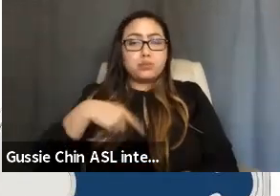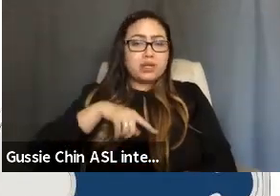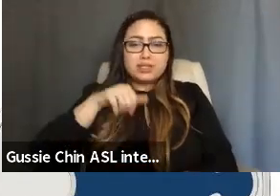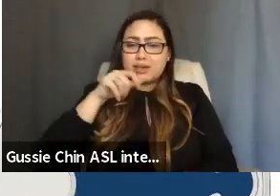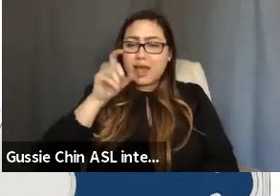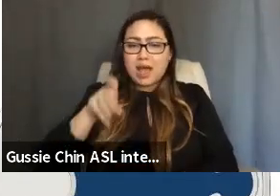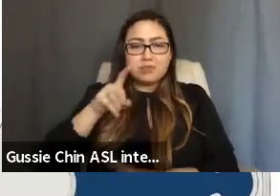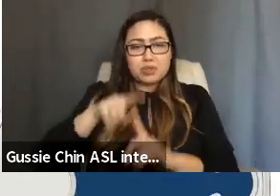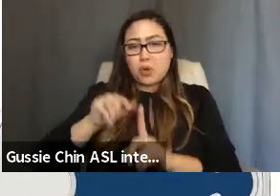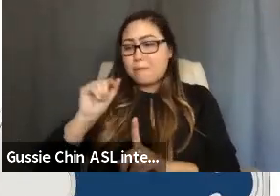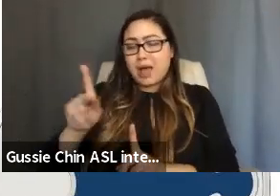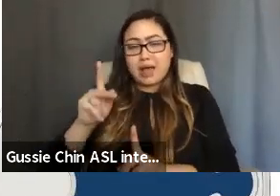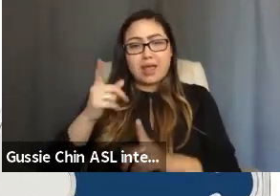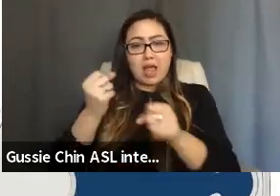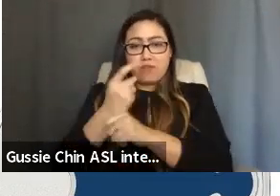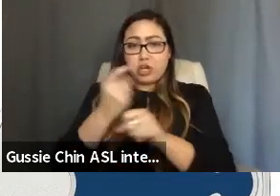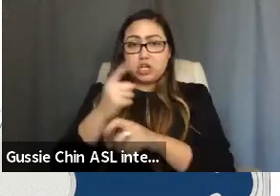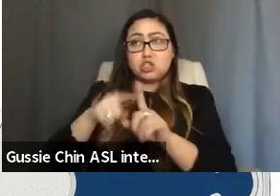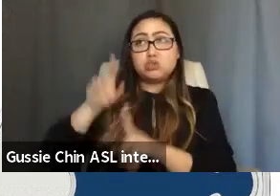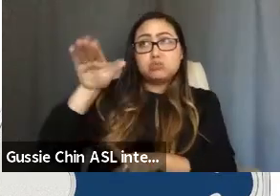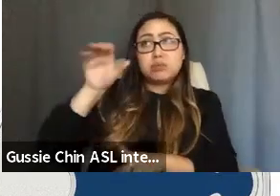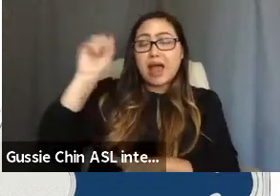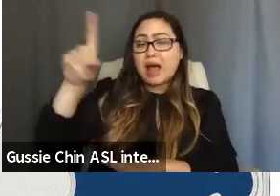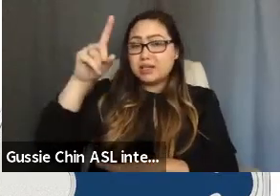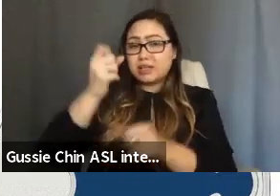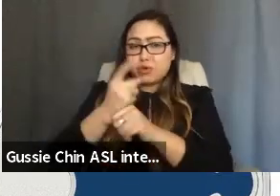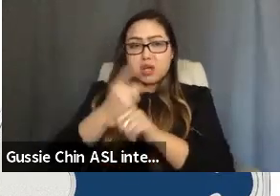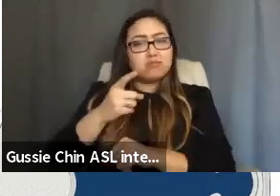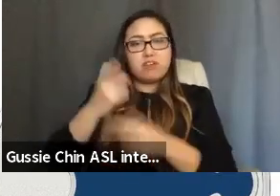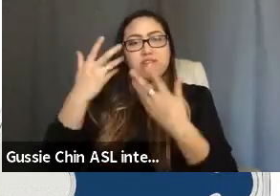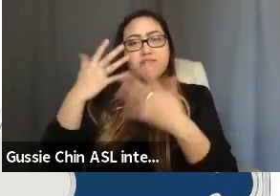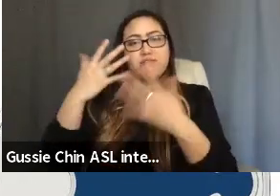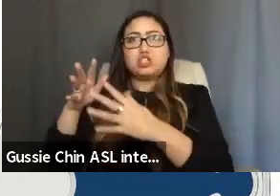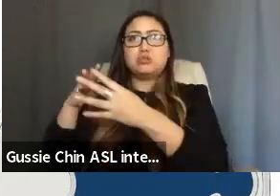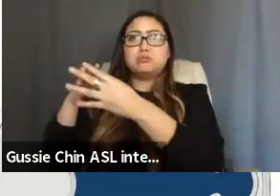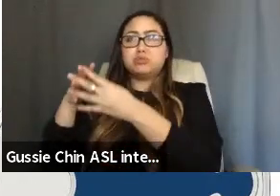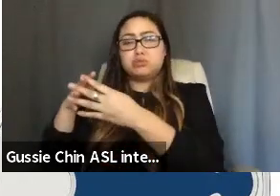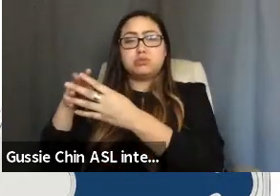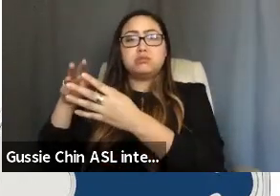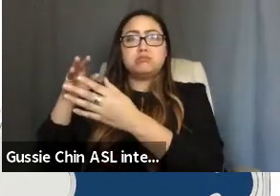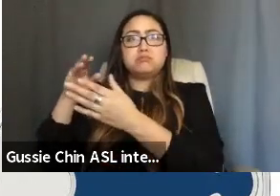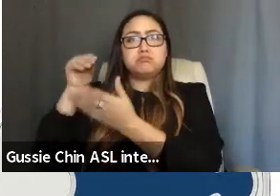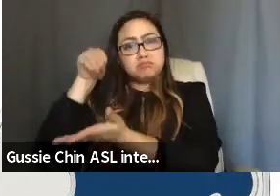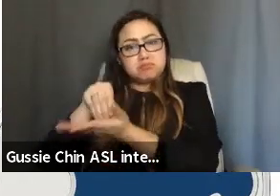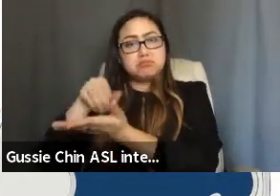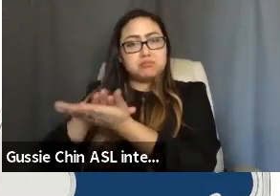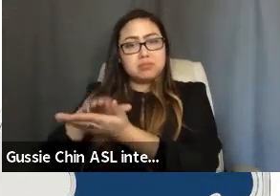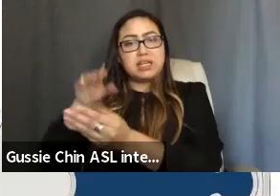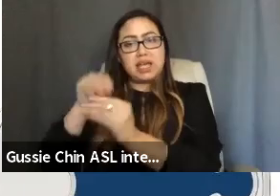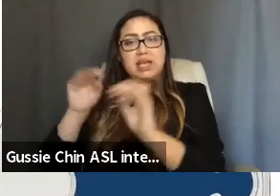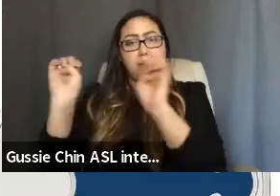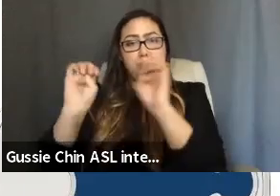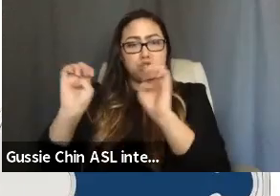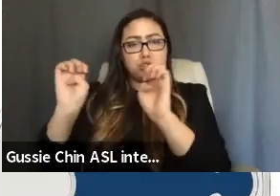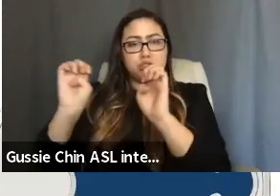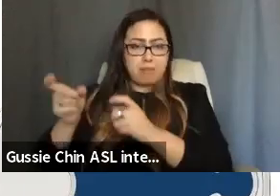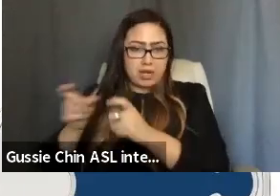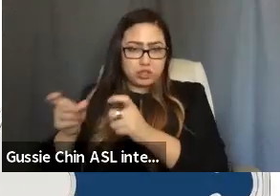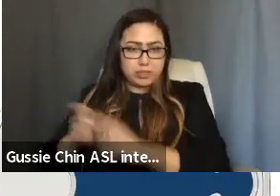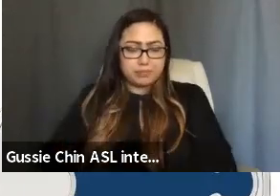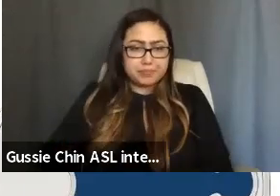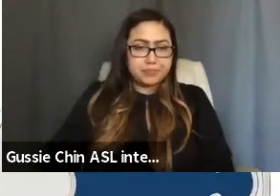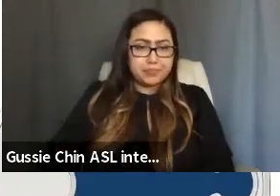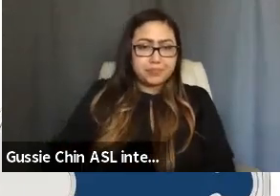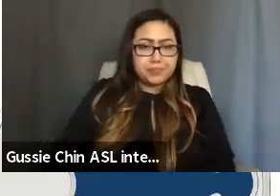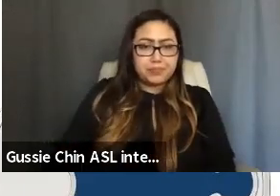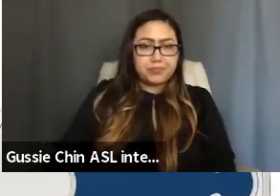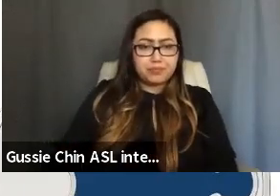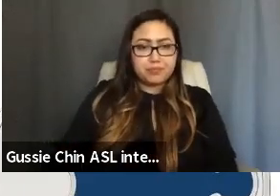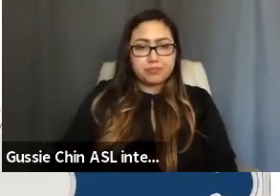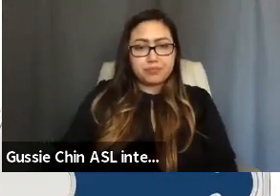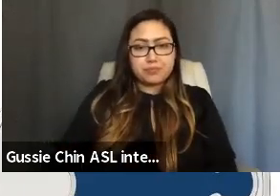every year to ask for these funds. It is embedded inside of that line item in emergency management.